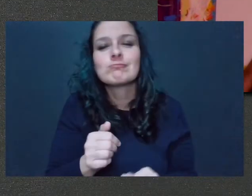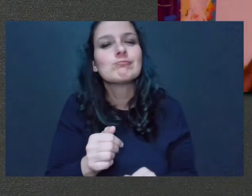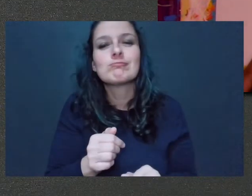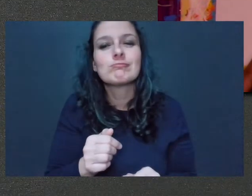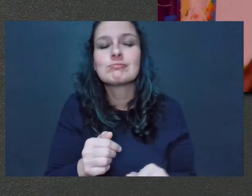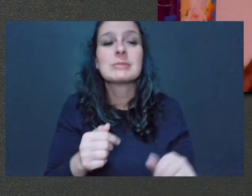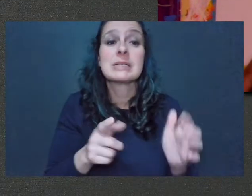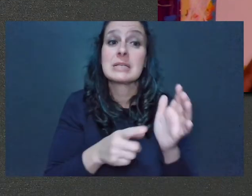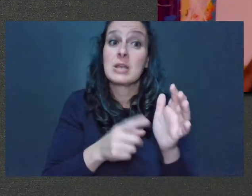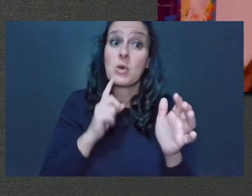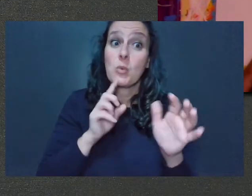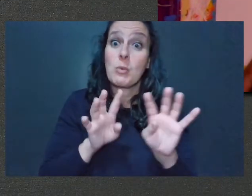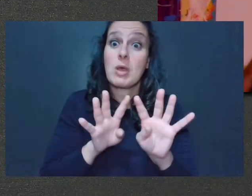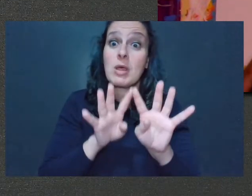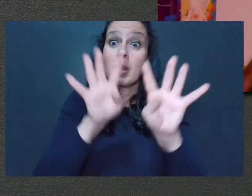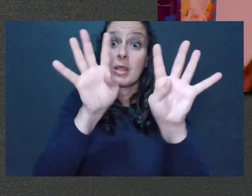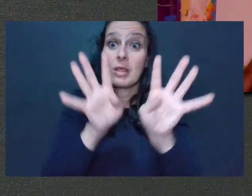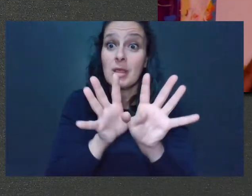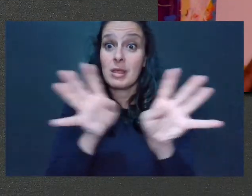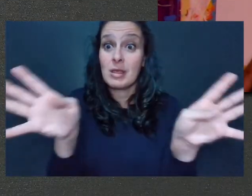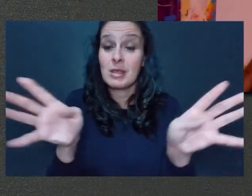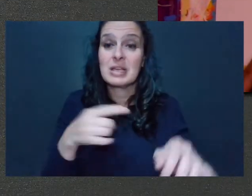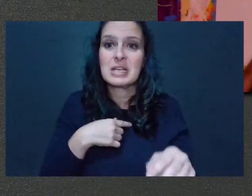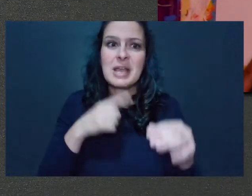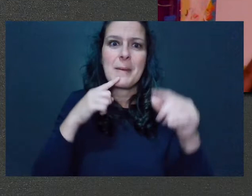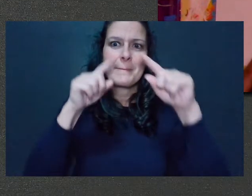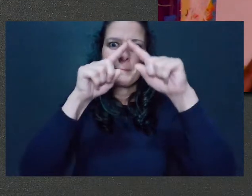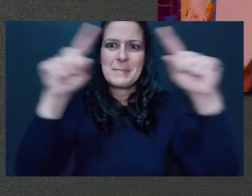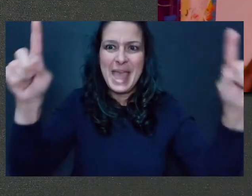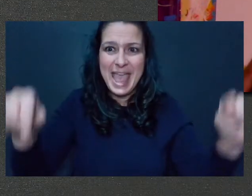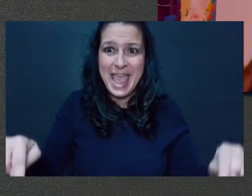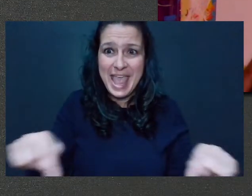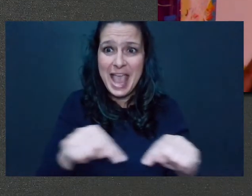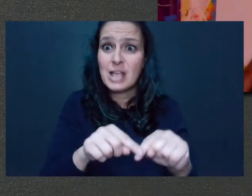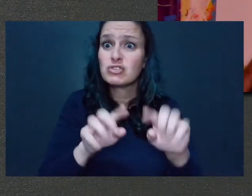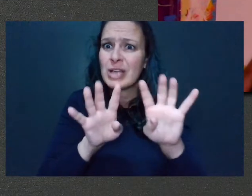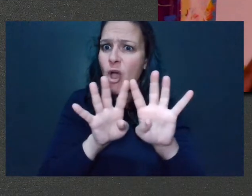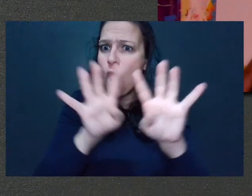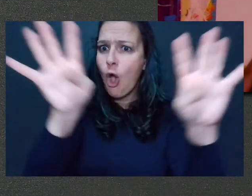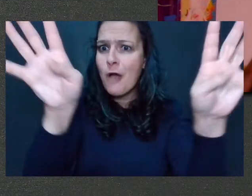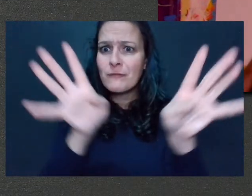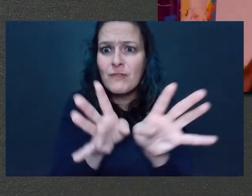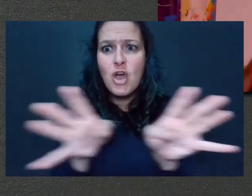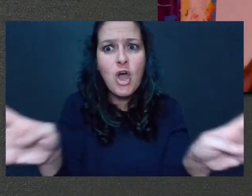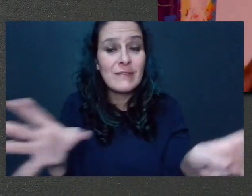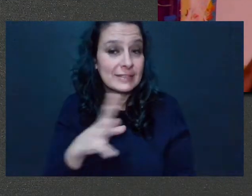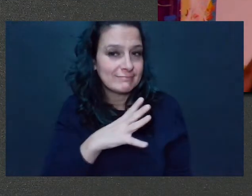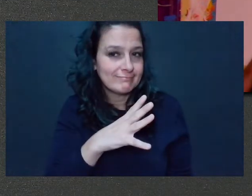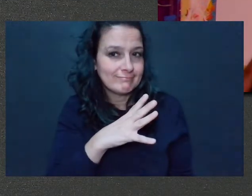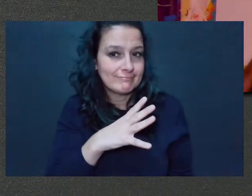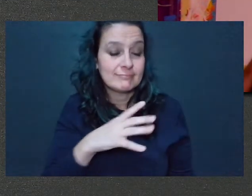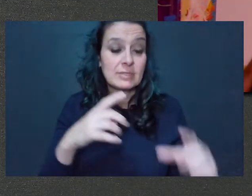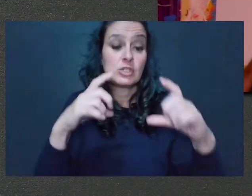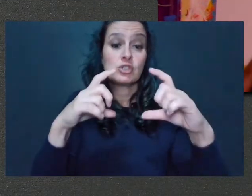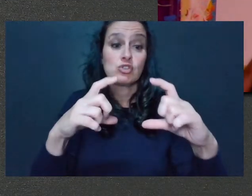When you're ready, why don't we practice air-drawing from the edge of our circle, all the way to the edge of our paper.